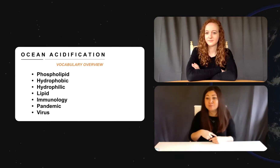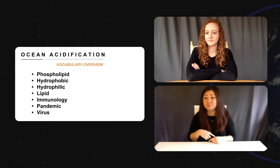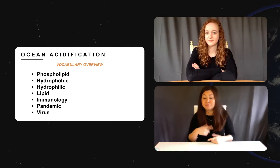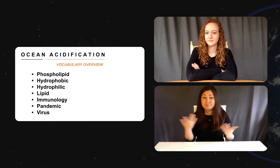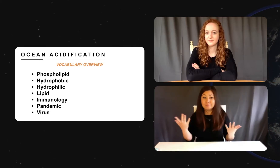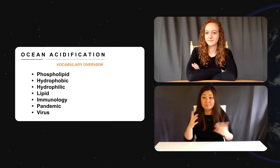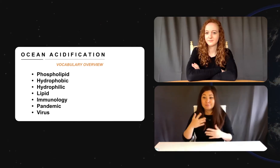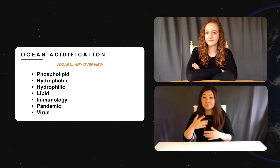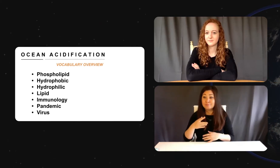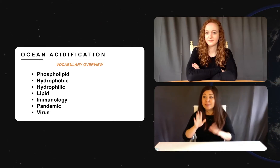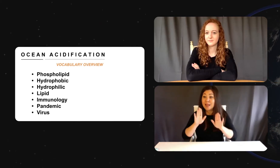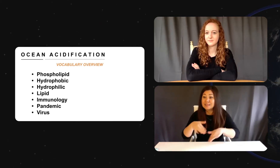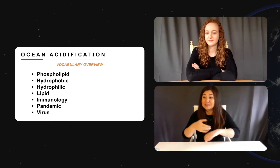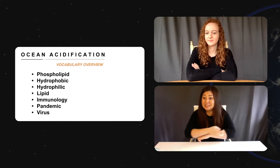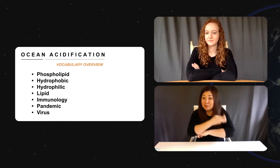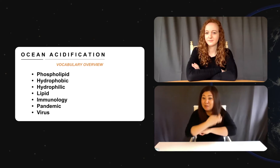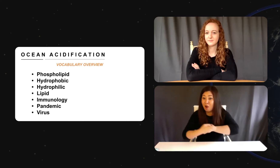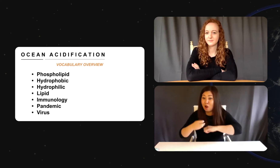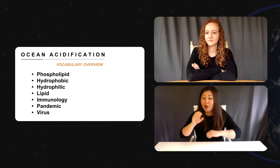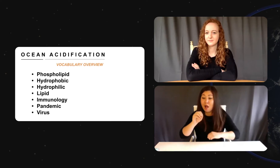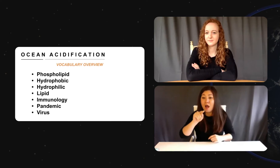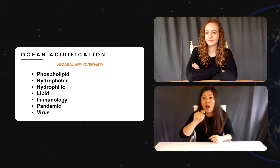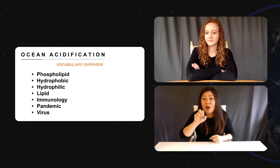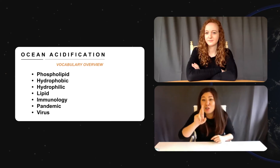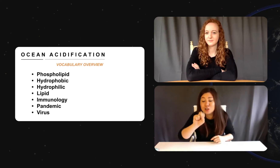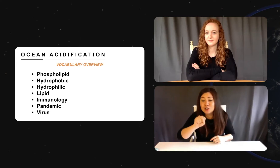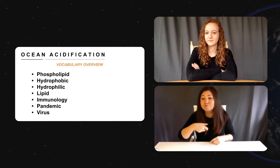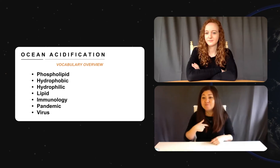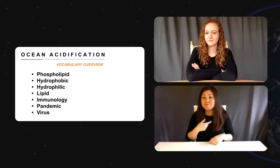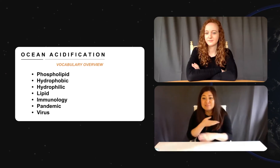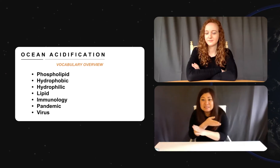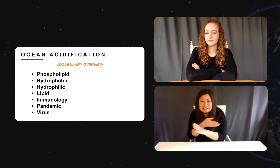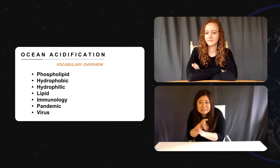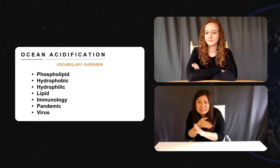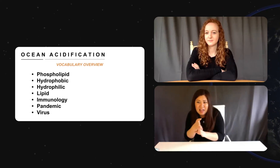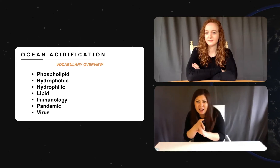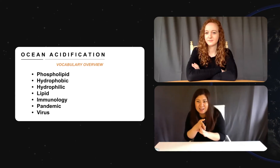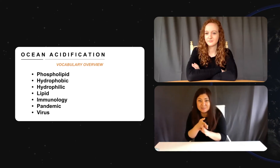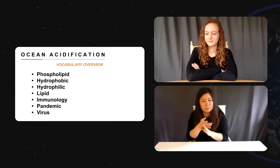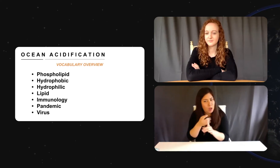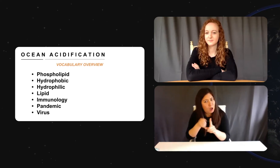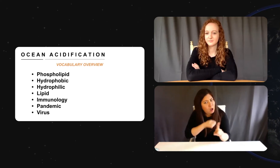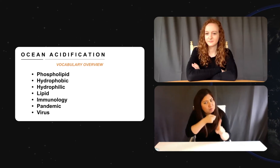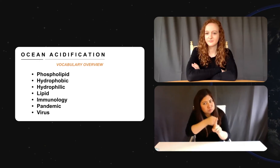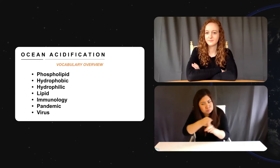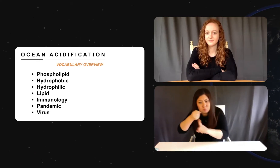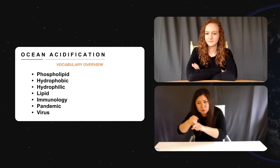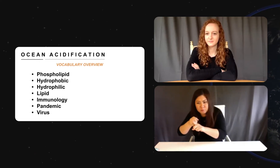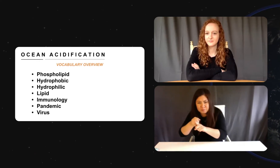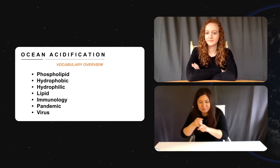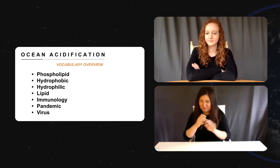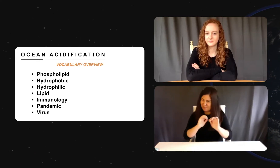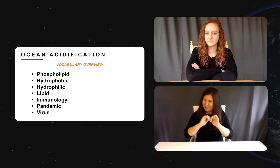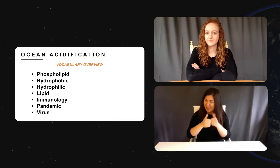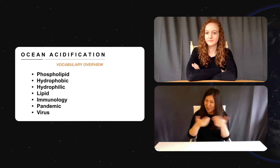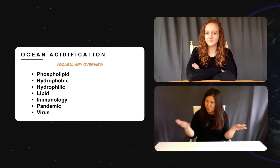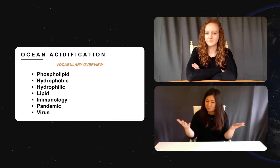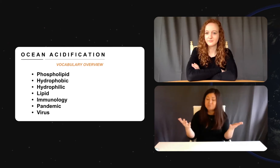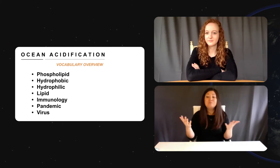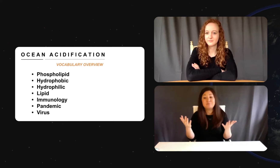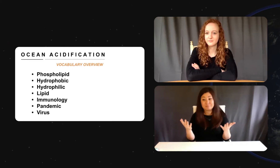Birds, sea otters, seals -- all those creatures are impacted.